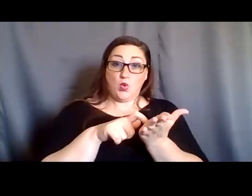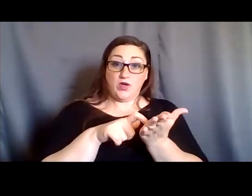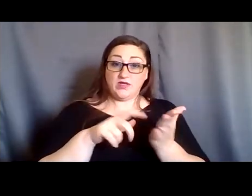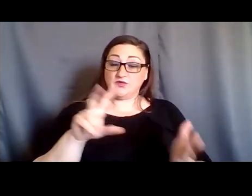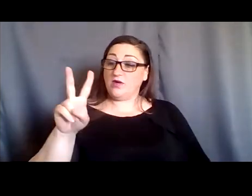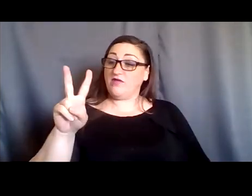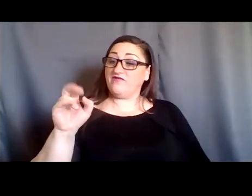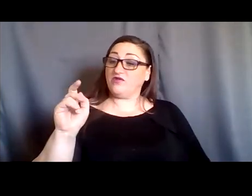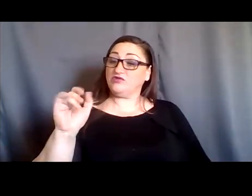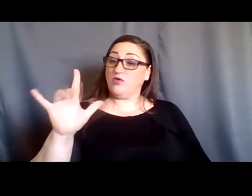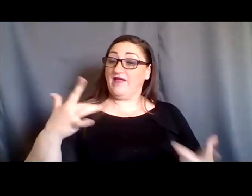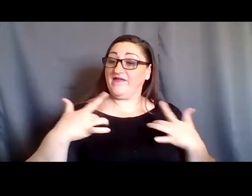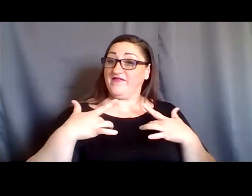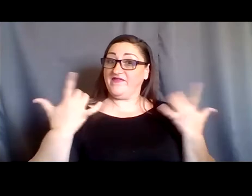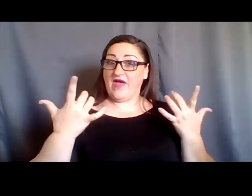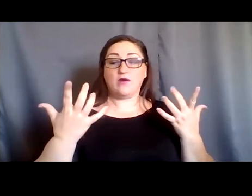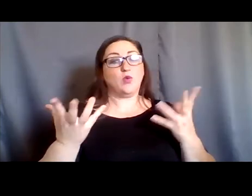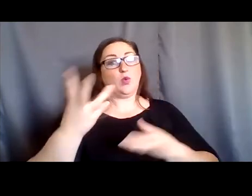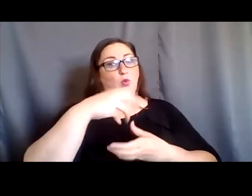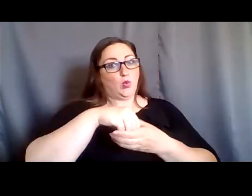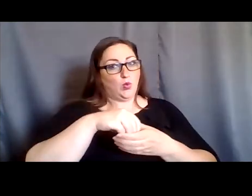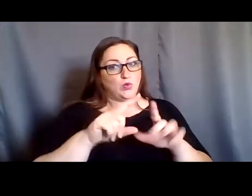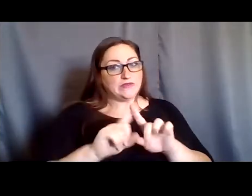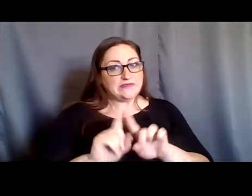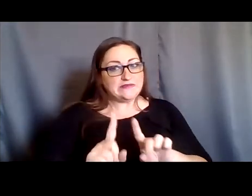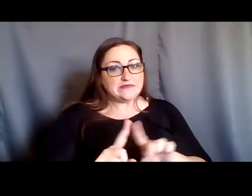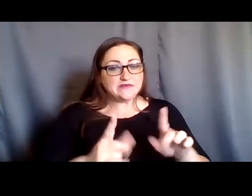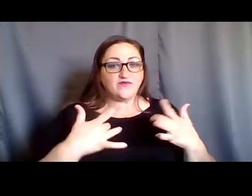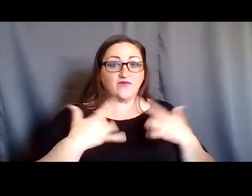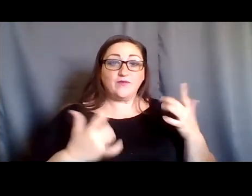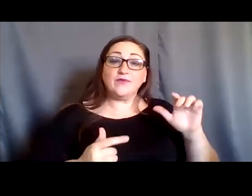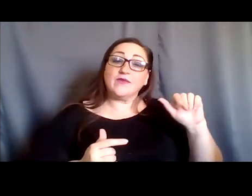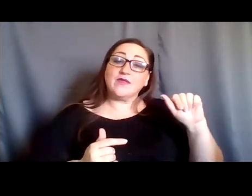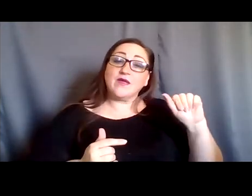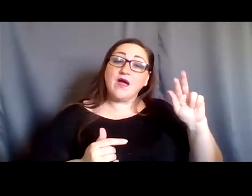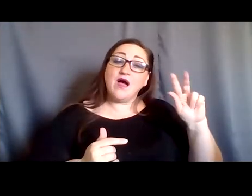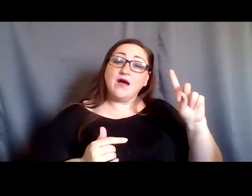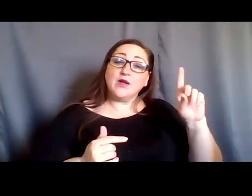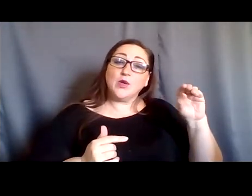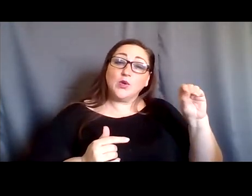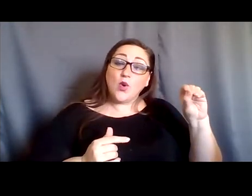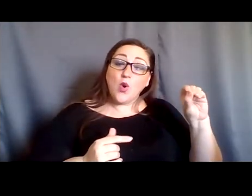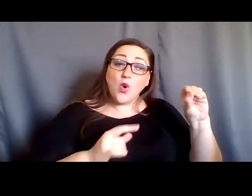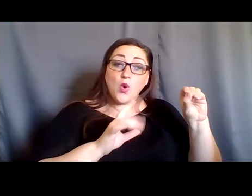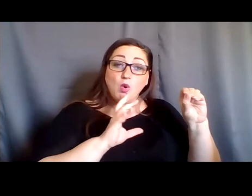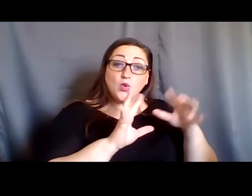From our audio description you heard me give at the beginning to the live captioning to ASL,